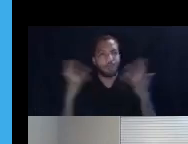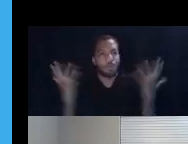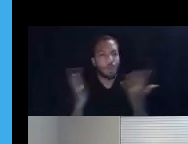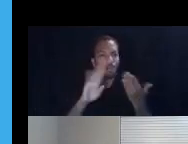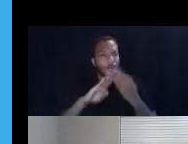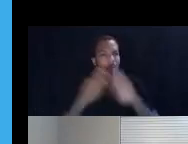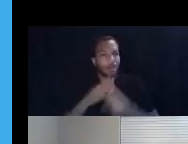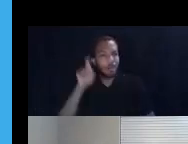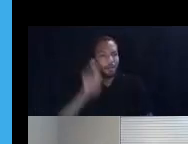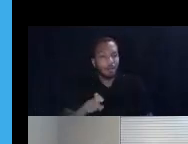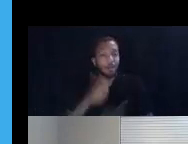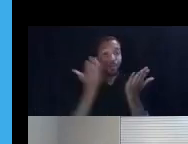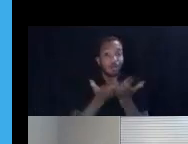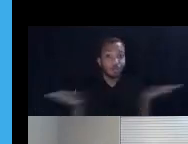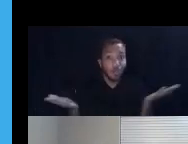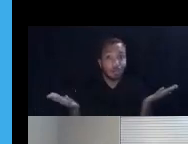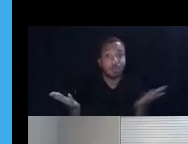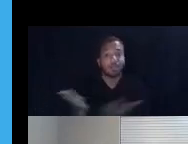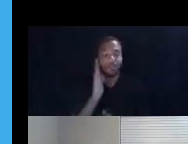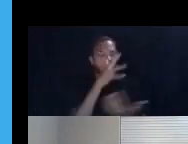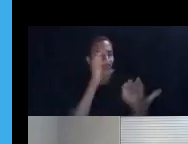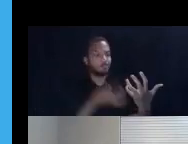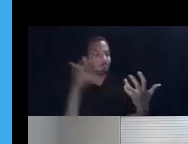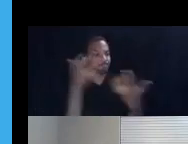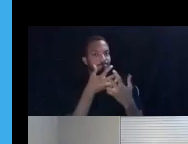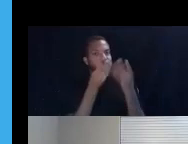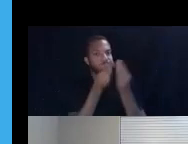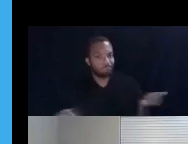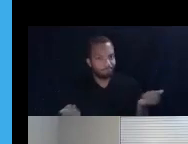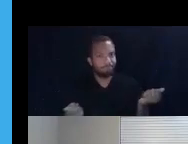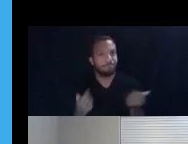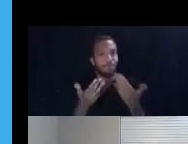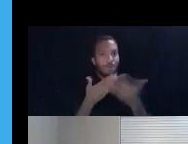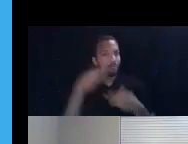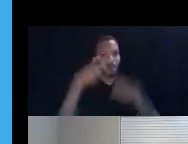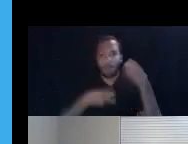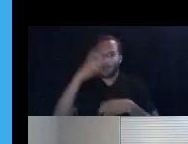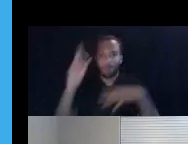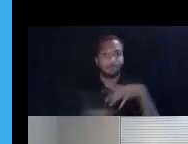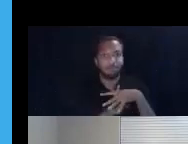so resources can be directed towards addressing those needs. Different entities have different requirements